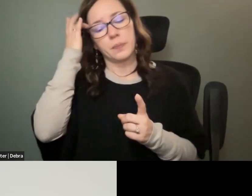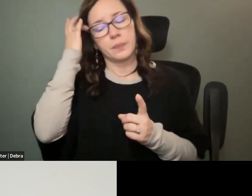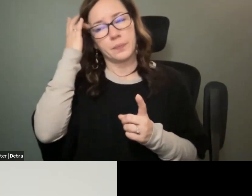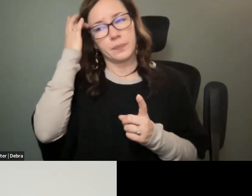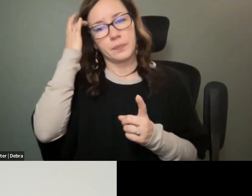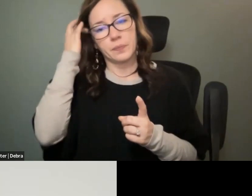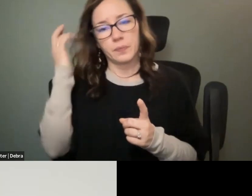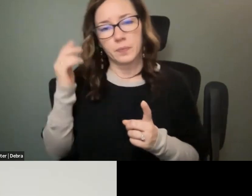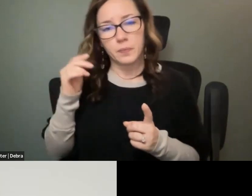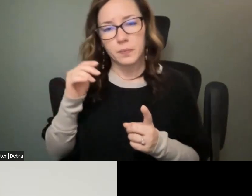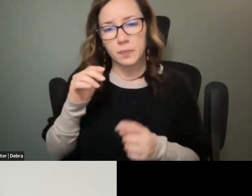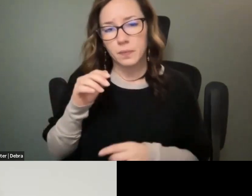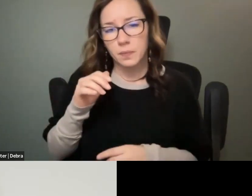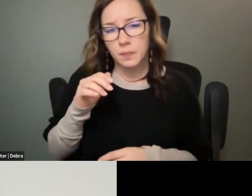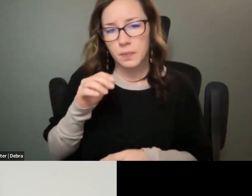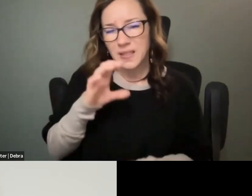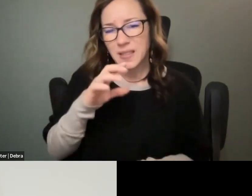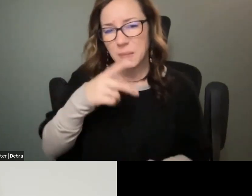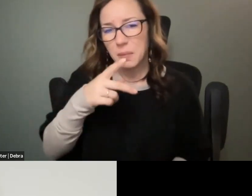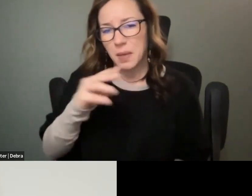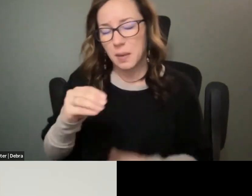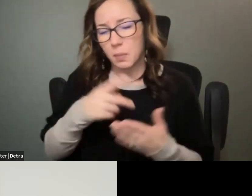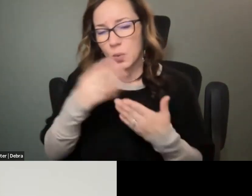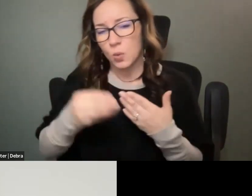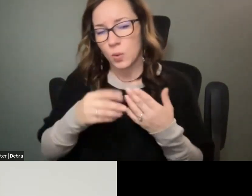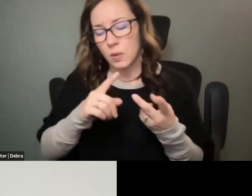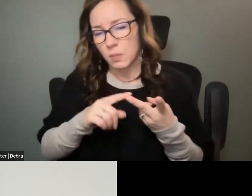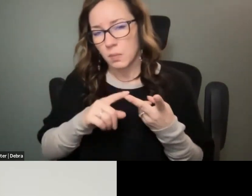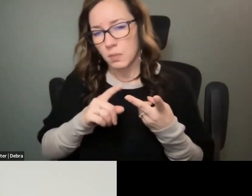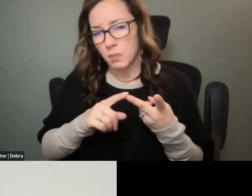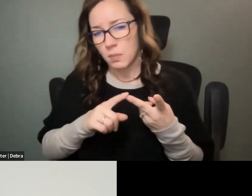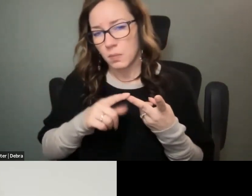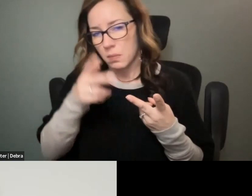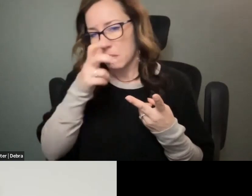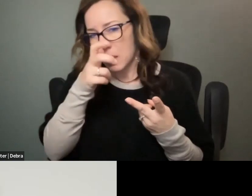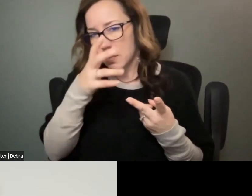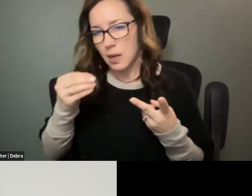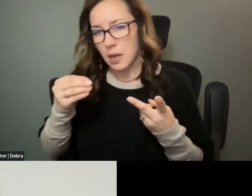ARDP so the CPPM program as well as the